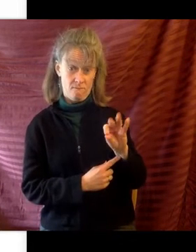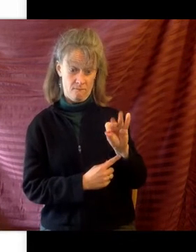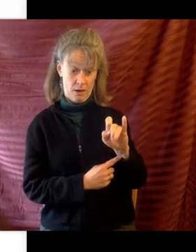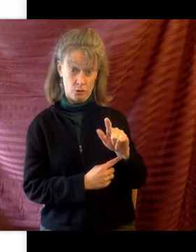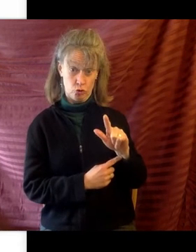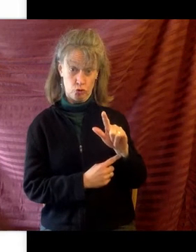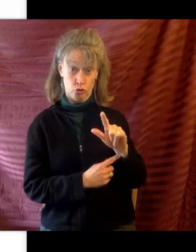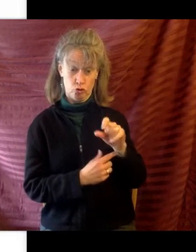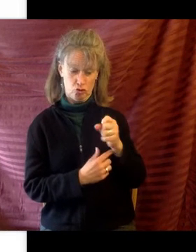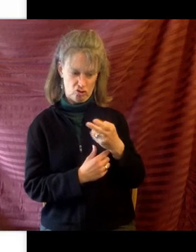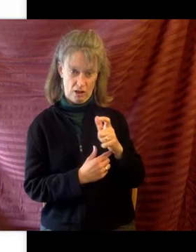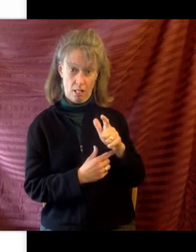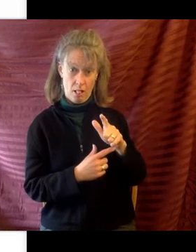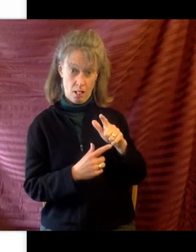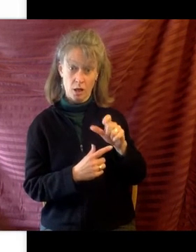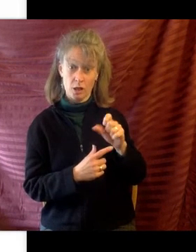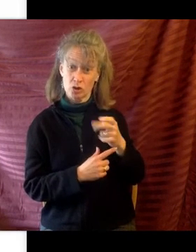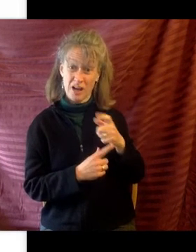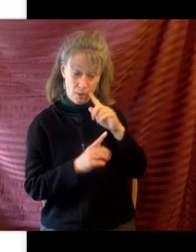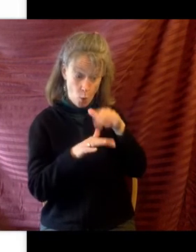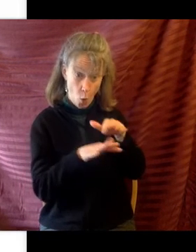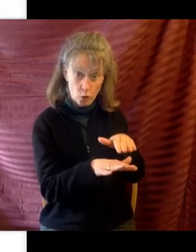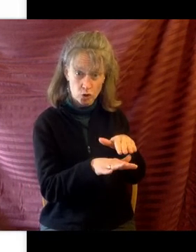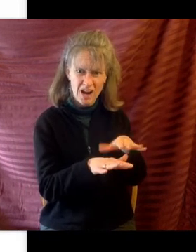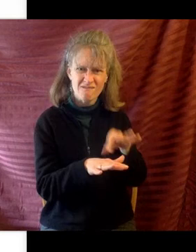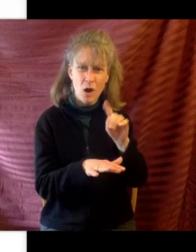high up in the Andes Mountains. Later